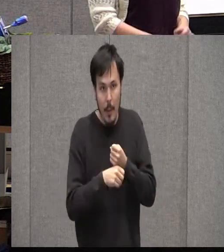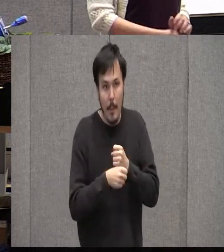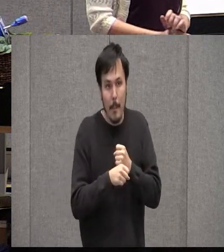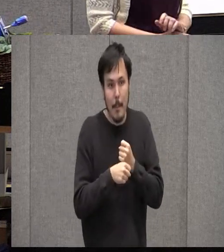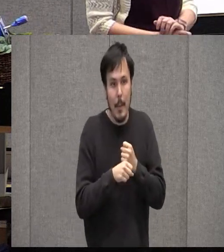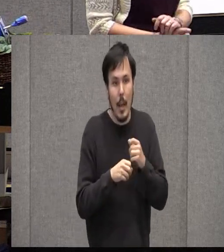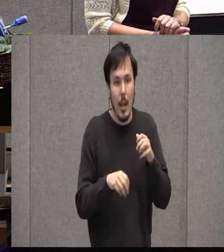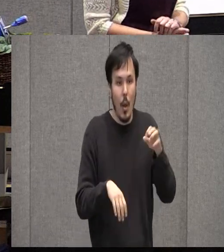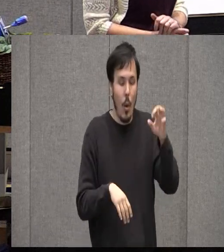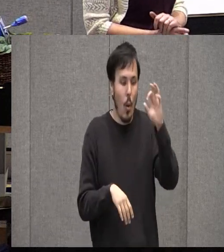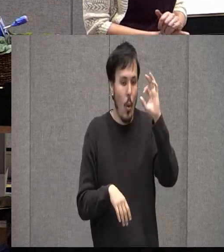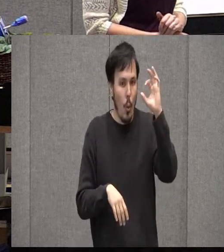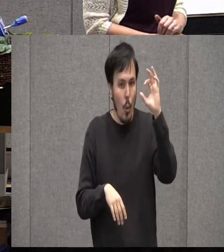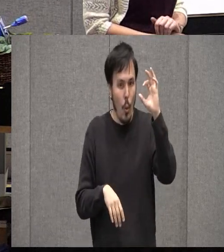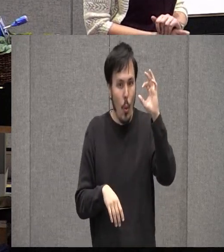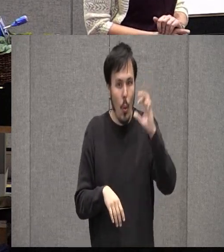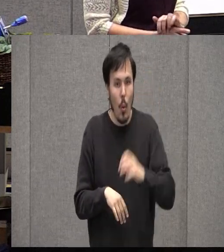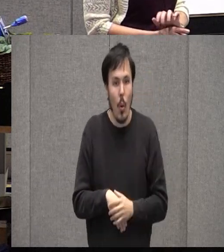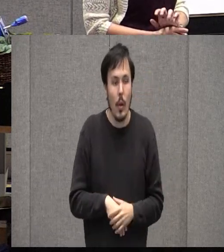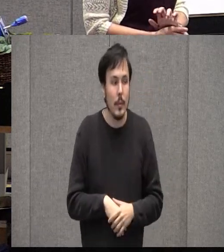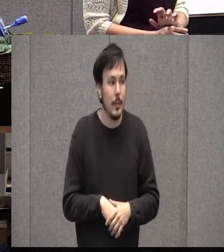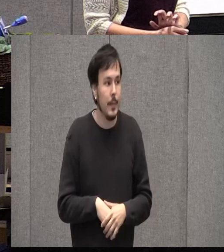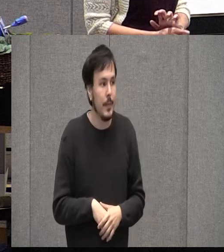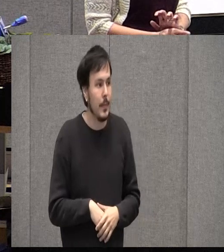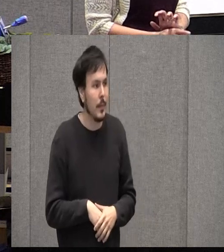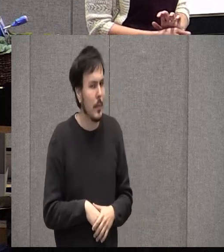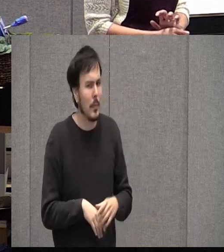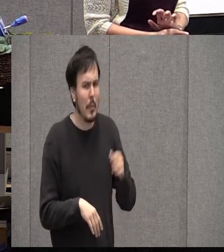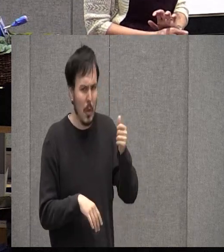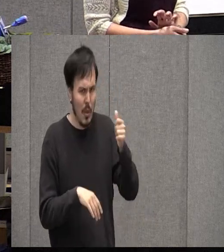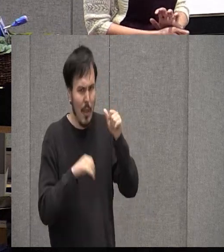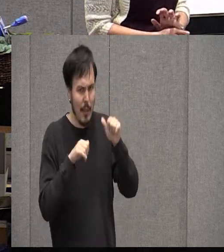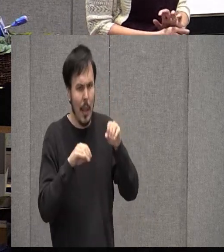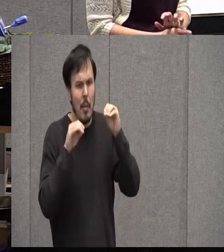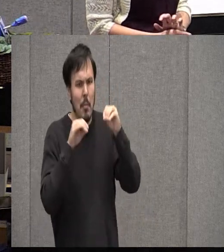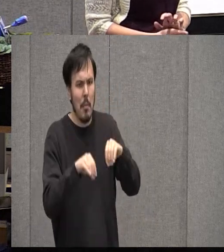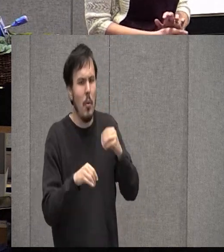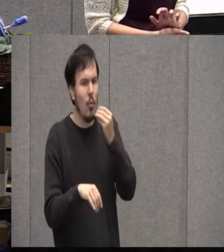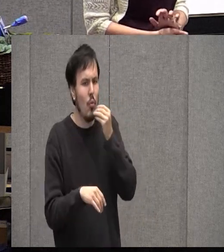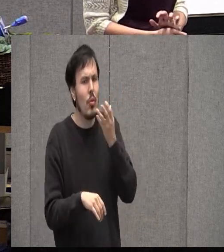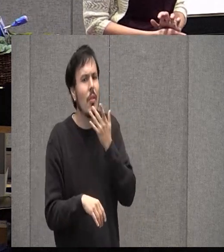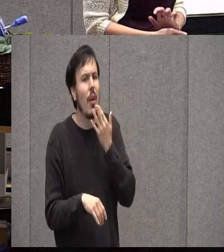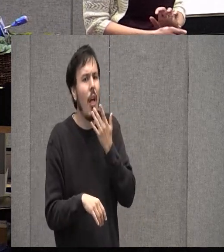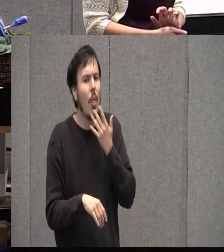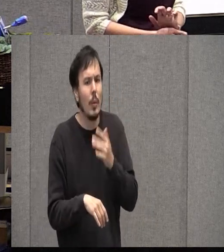Do you think when you made your dough you could put food coloring in it? Absolutely, you could make different color of dough.